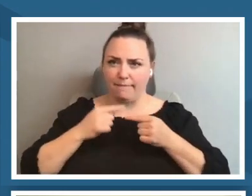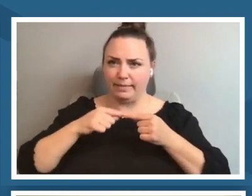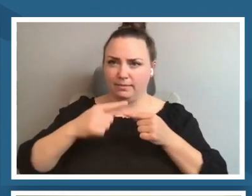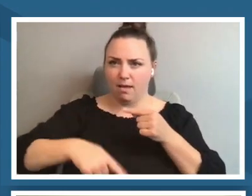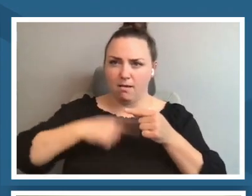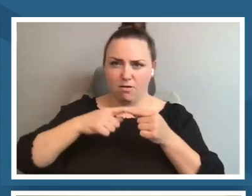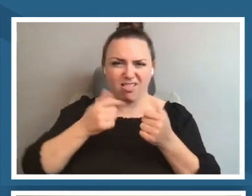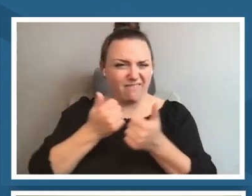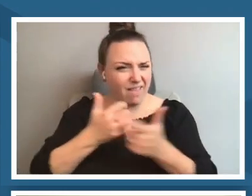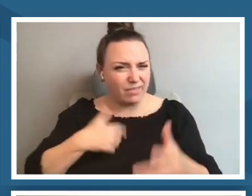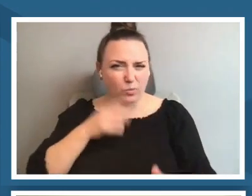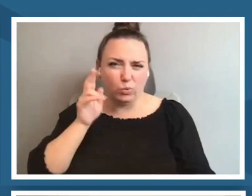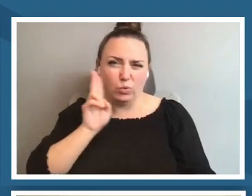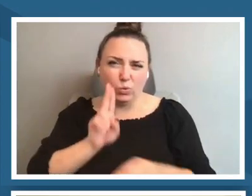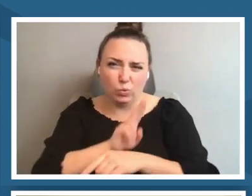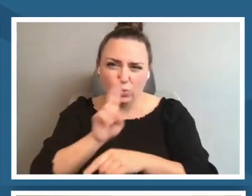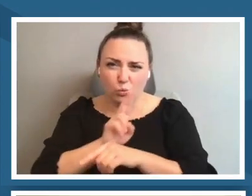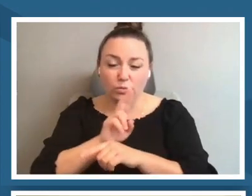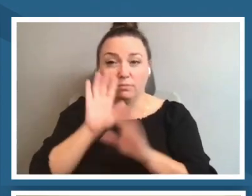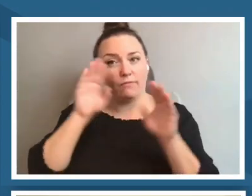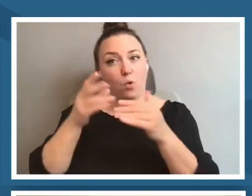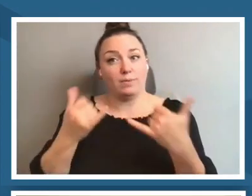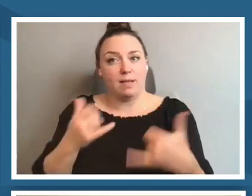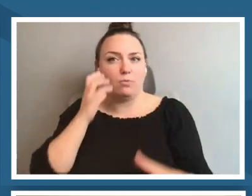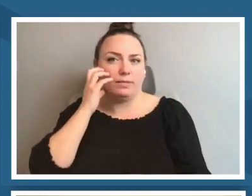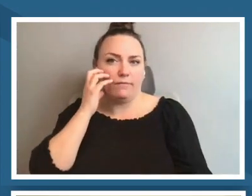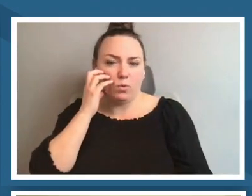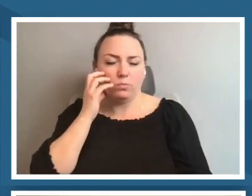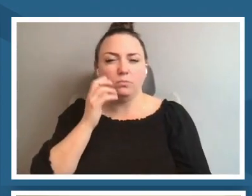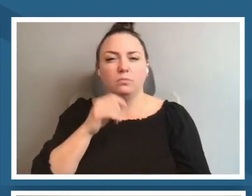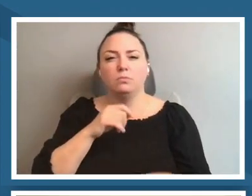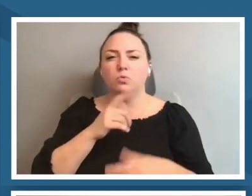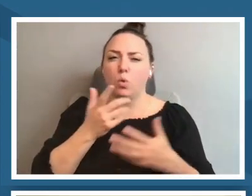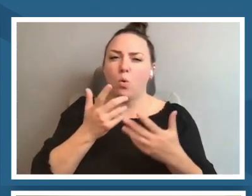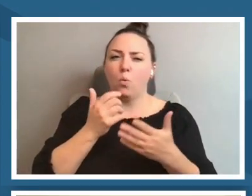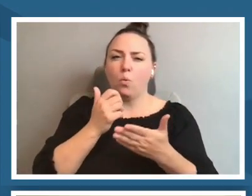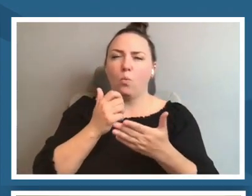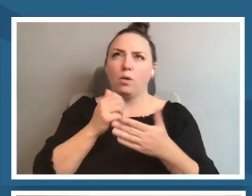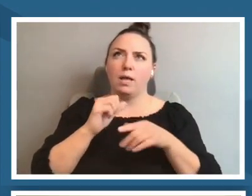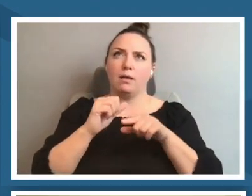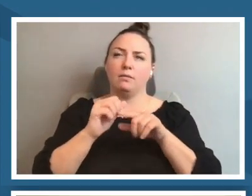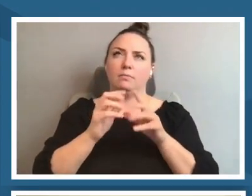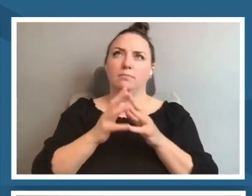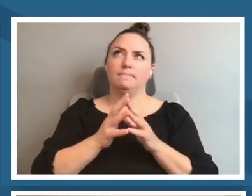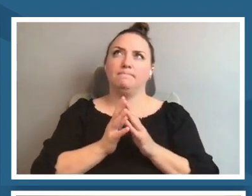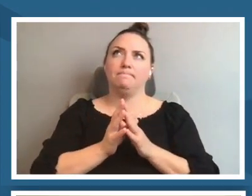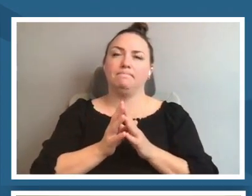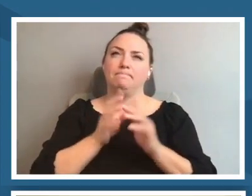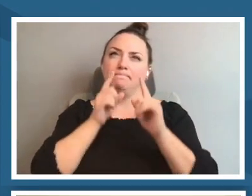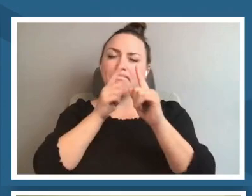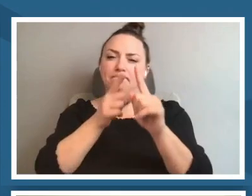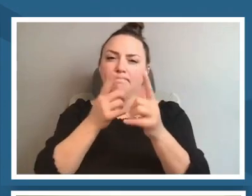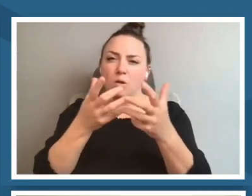this focus so it's very much an exercise in uh